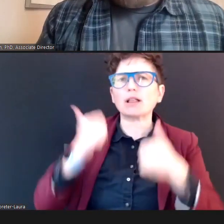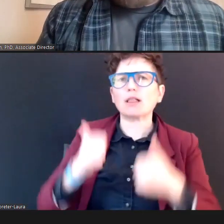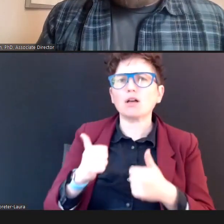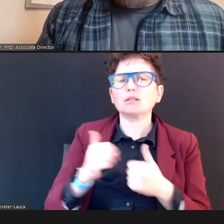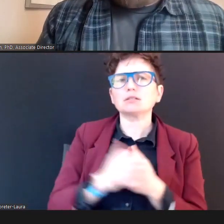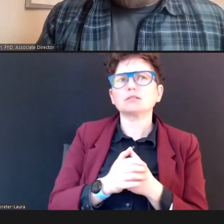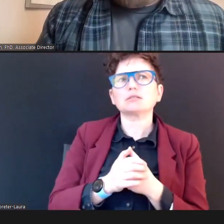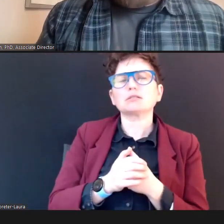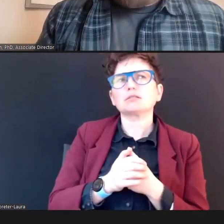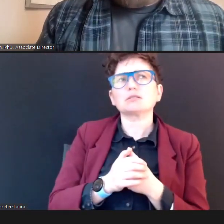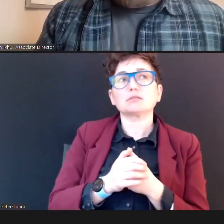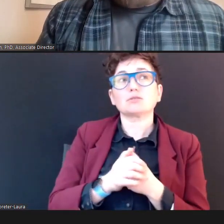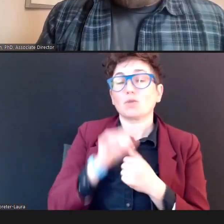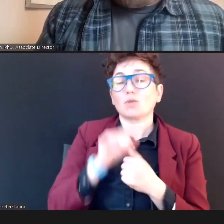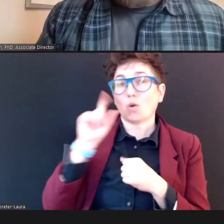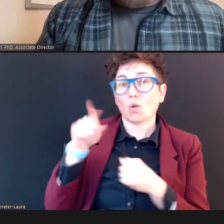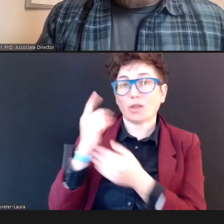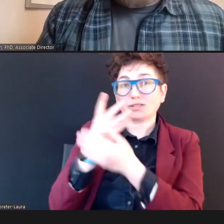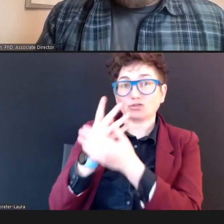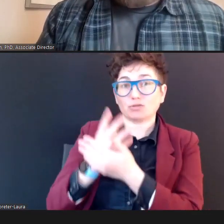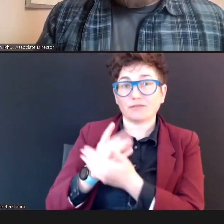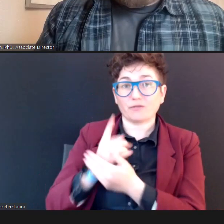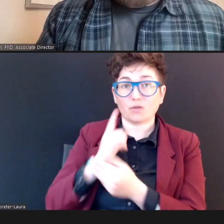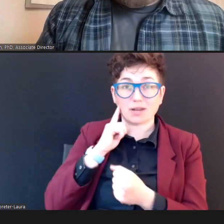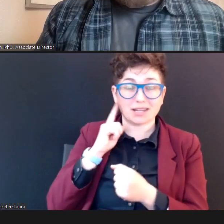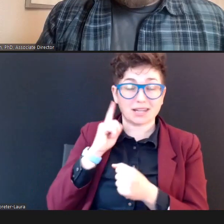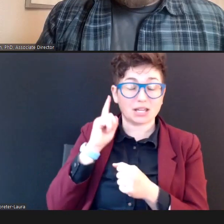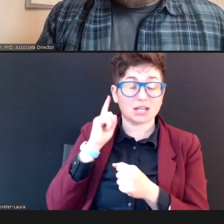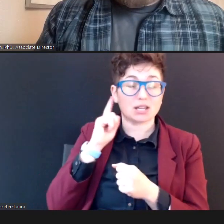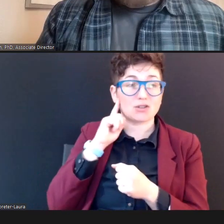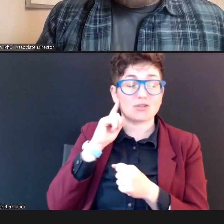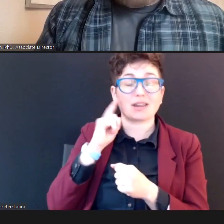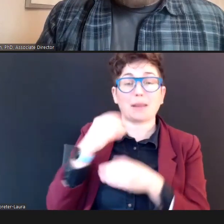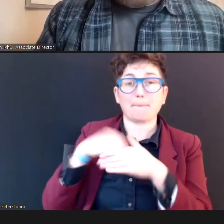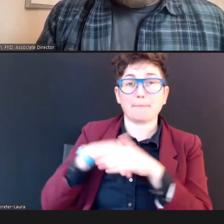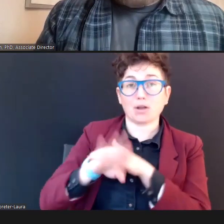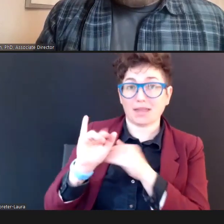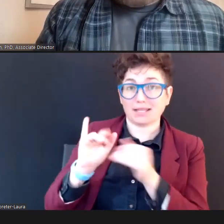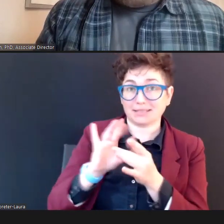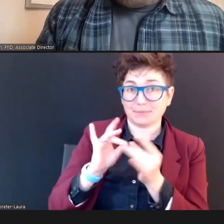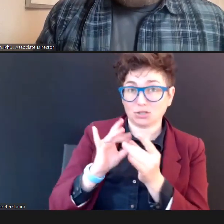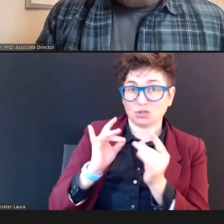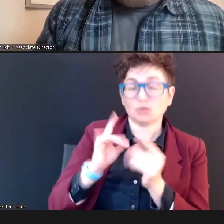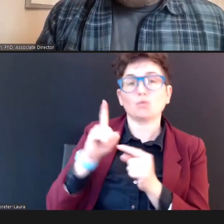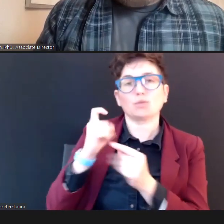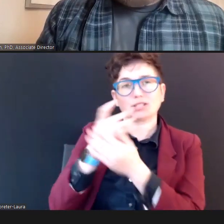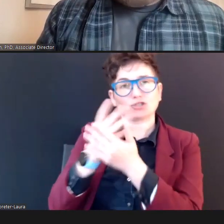don't only screen for hearing at Birth as as William mentioned we need to